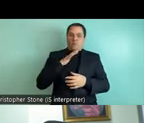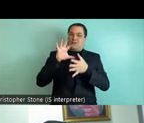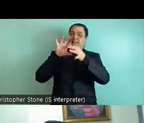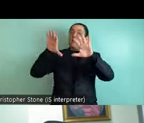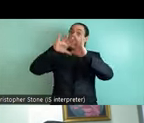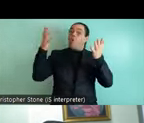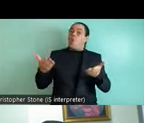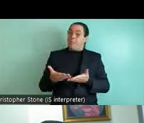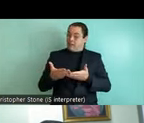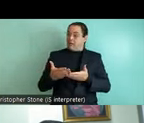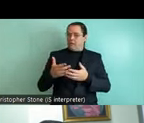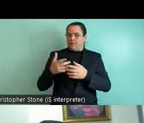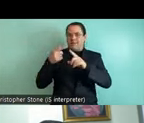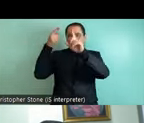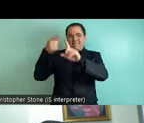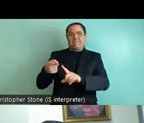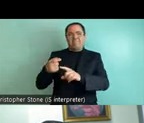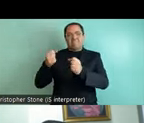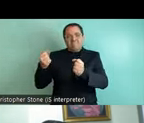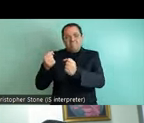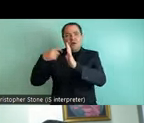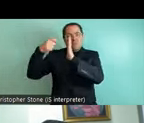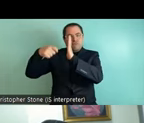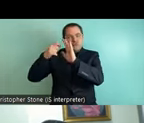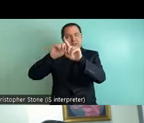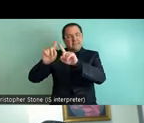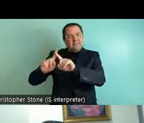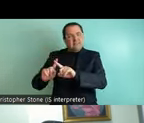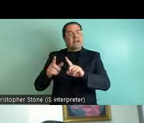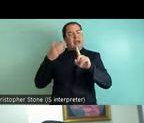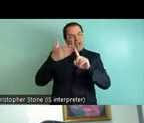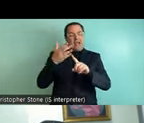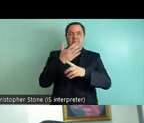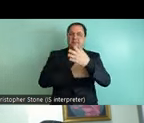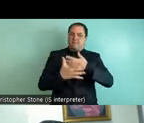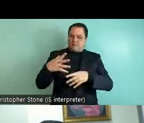inclusion and diversity, and also very importantly, collaborative partnerships